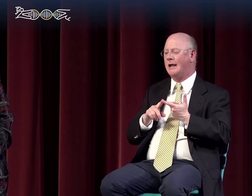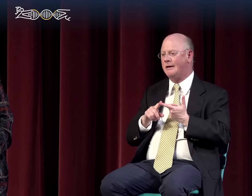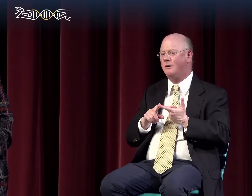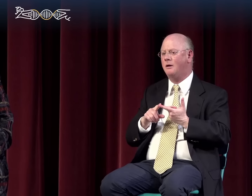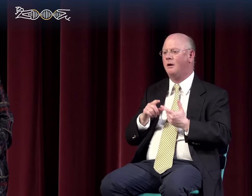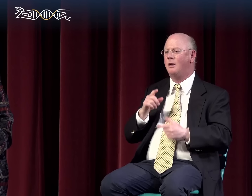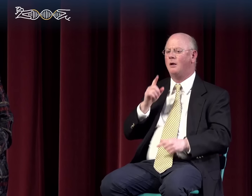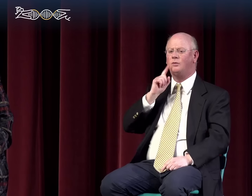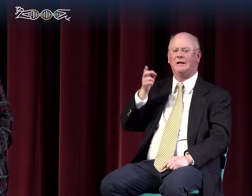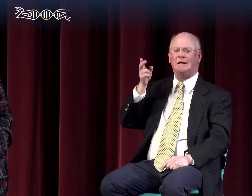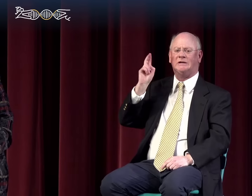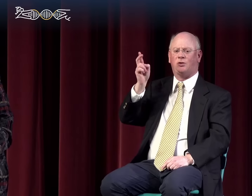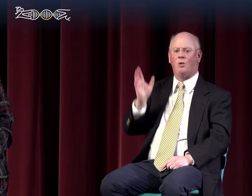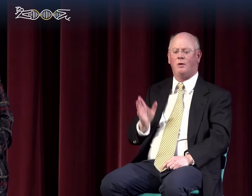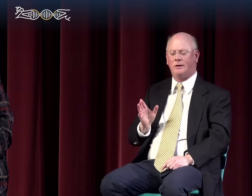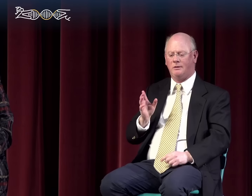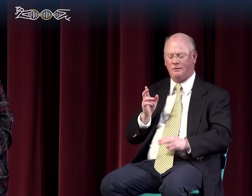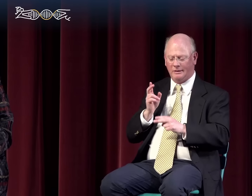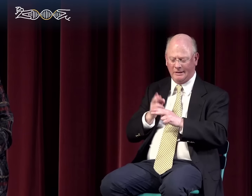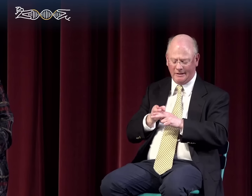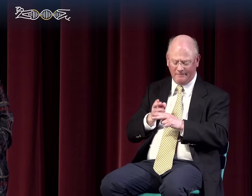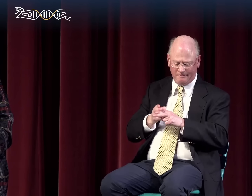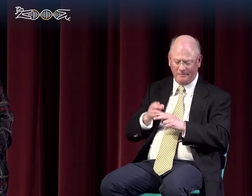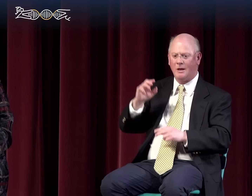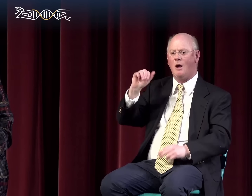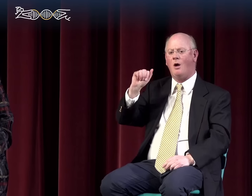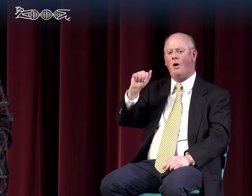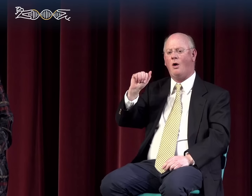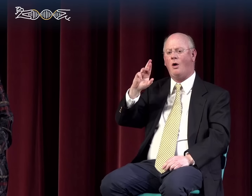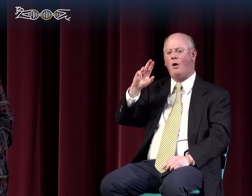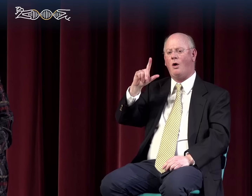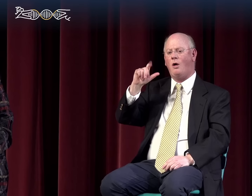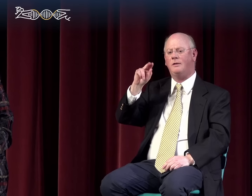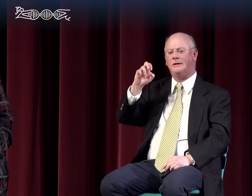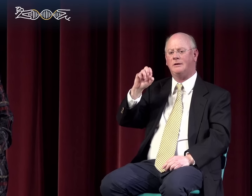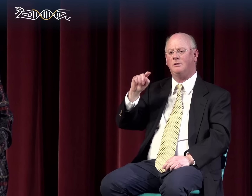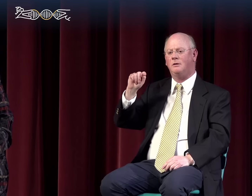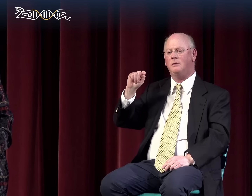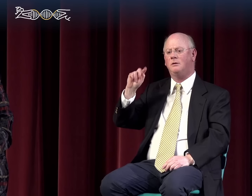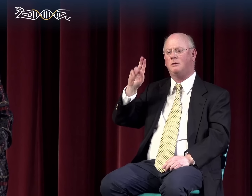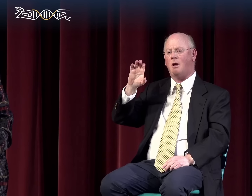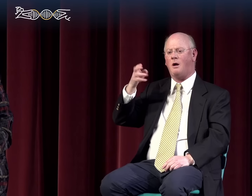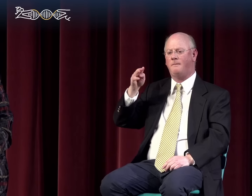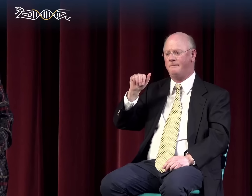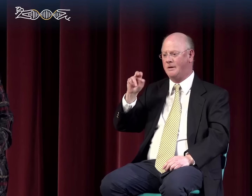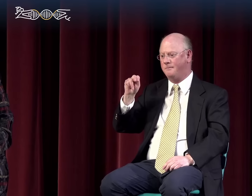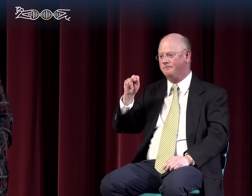Secondly, historically there was this one person, Arlene Duckman, in her book